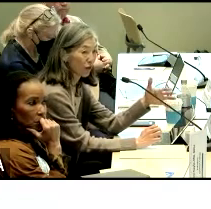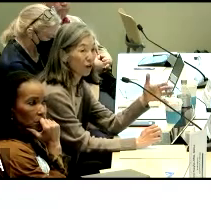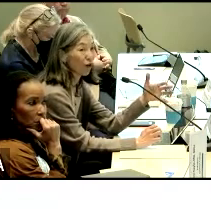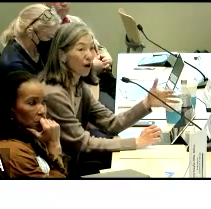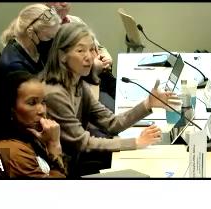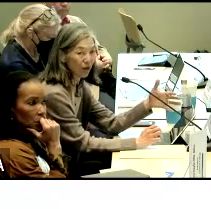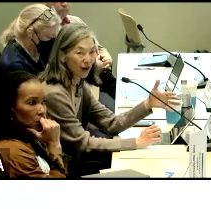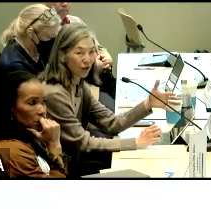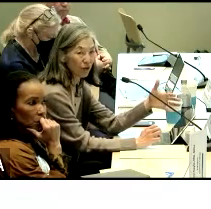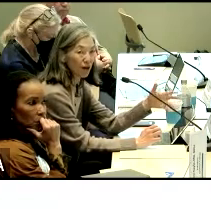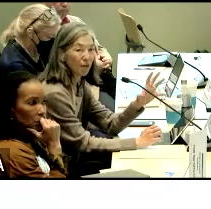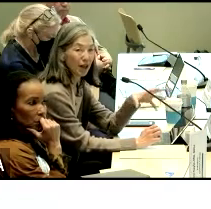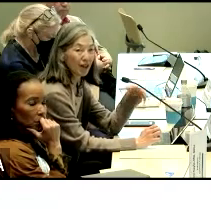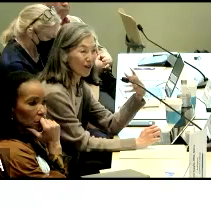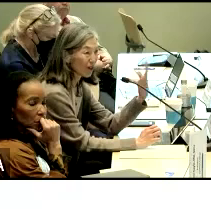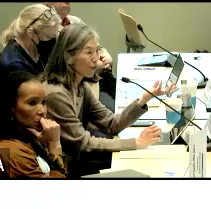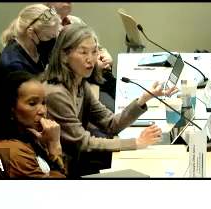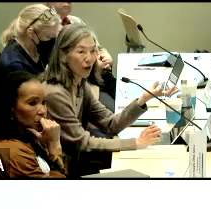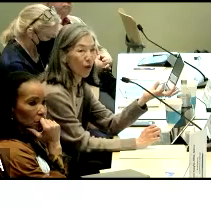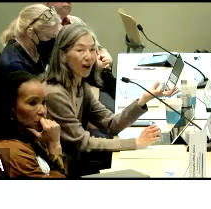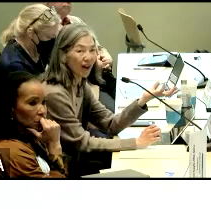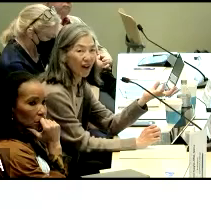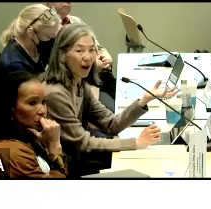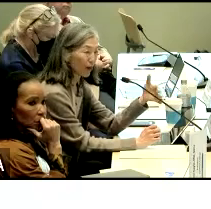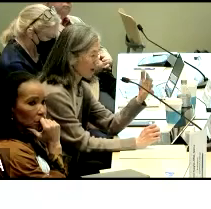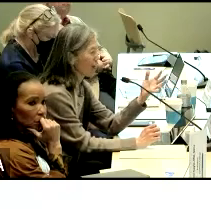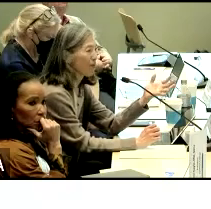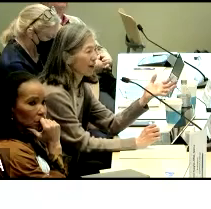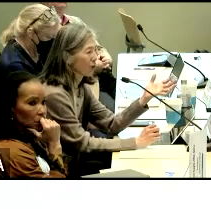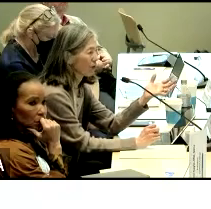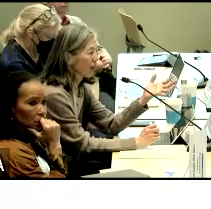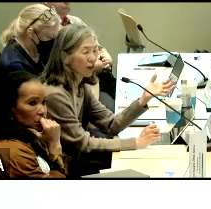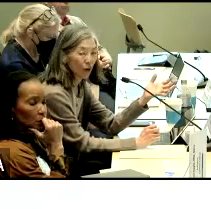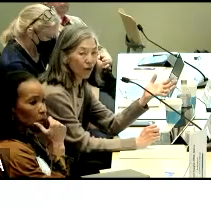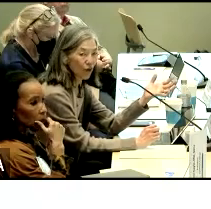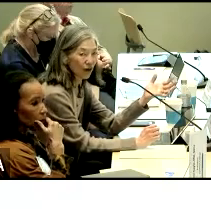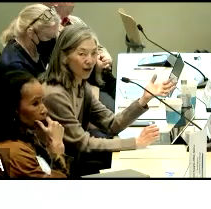and it was incredibly valuable, but then the funds went away and we were, again, back into our siloed way of working.